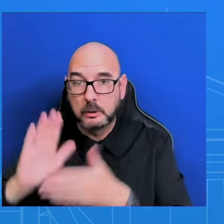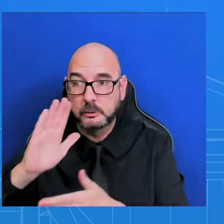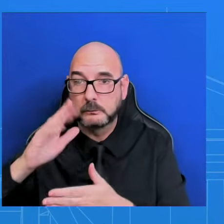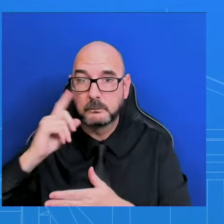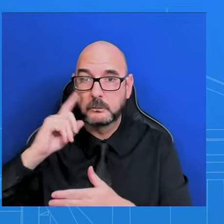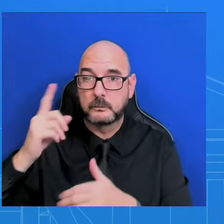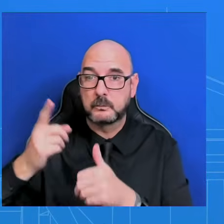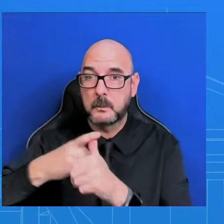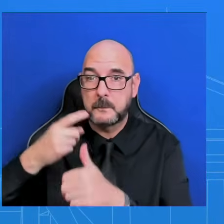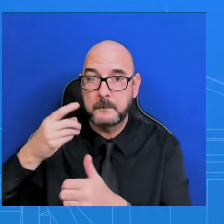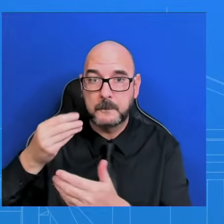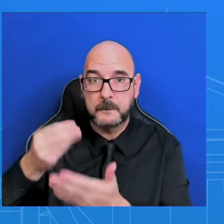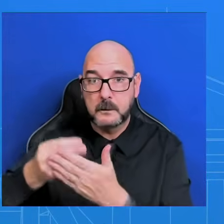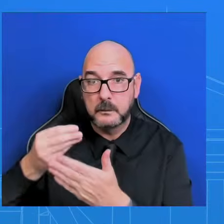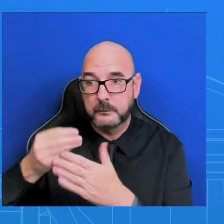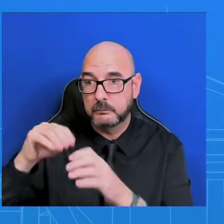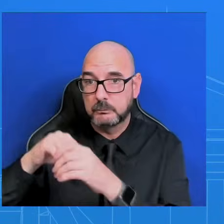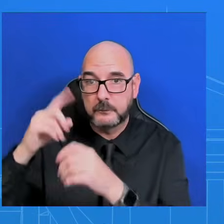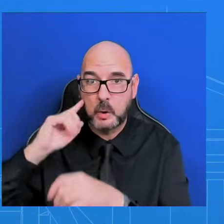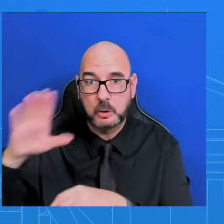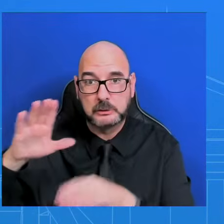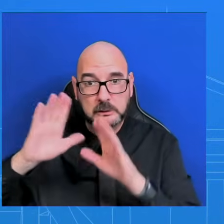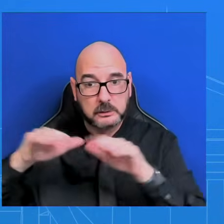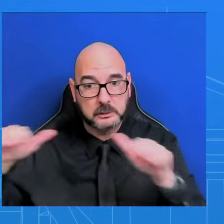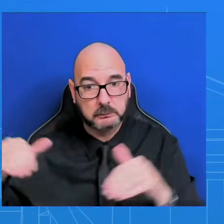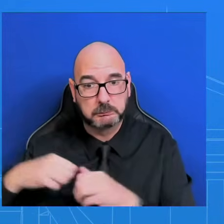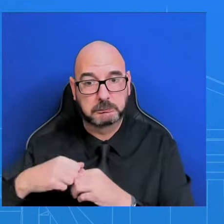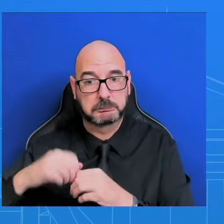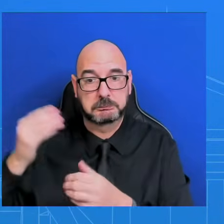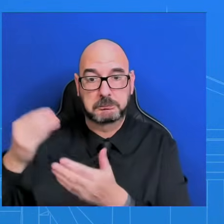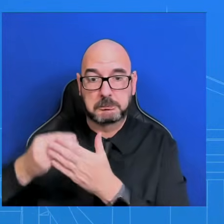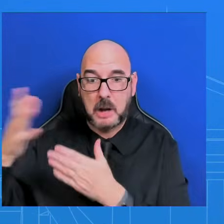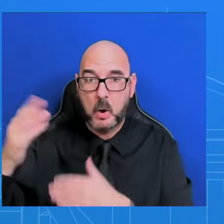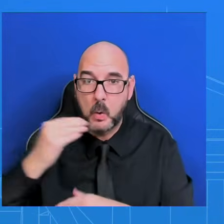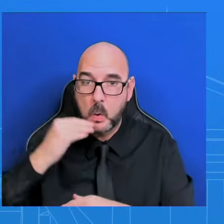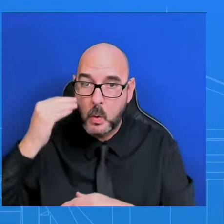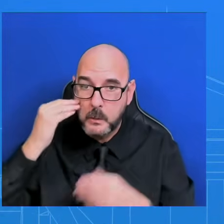the President vowed to improve the student loan system so that obtaining higher education